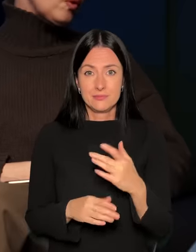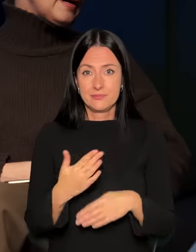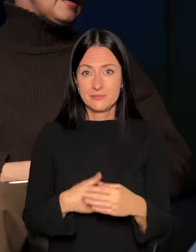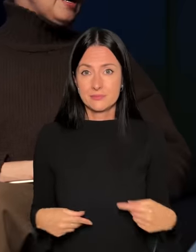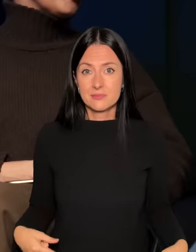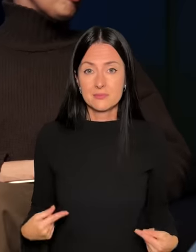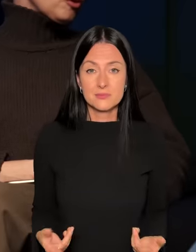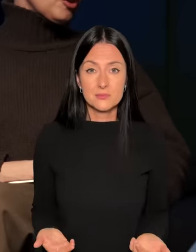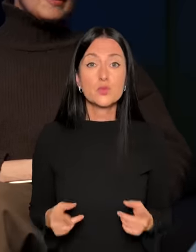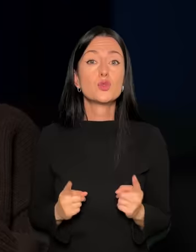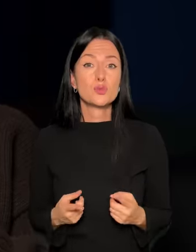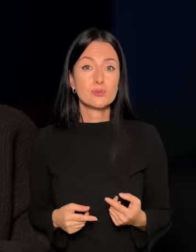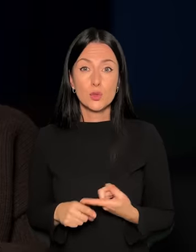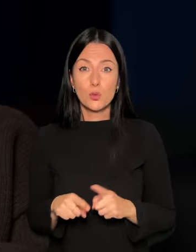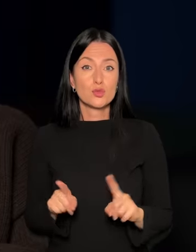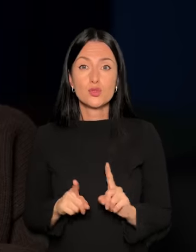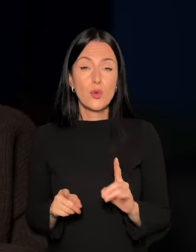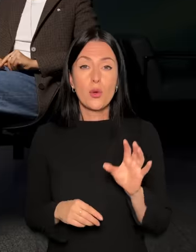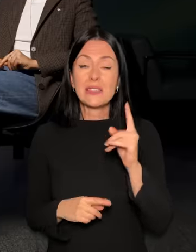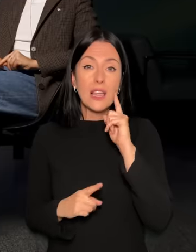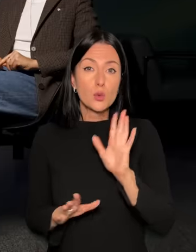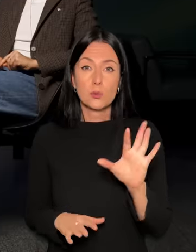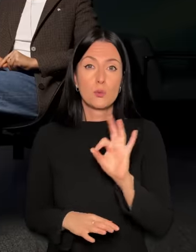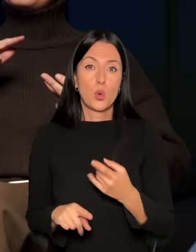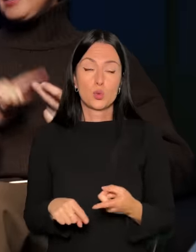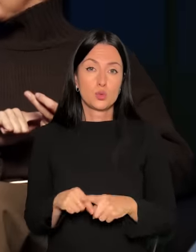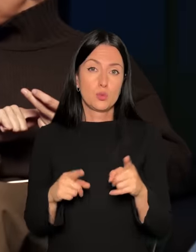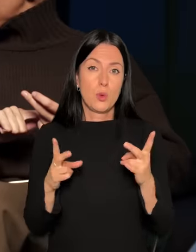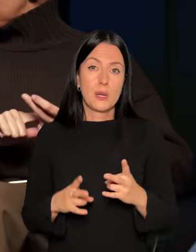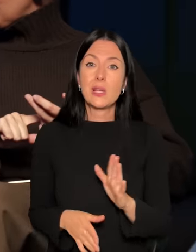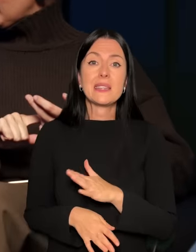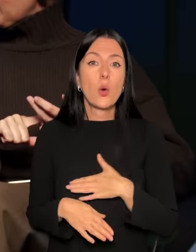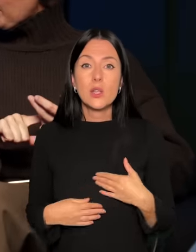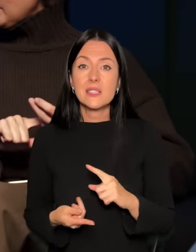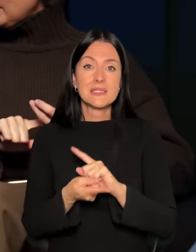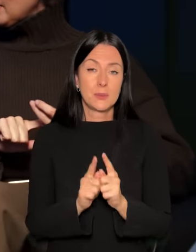Why? Because they didn't think about this need, they didn't want to change the space.